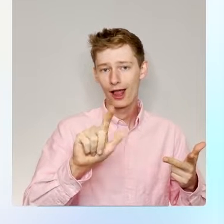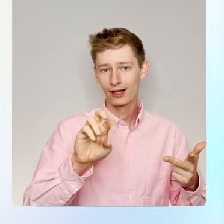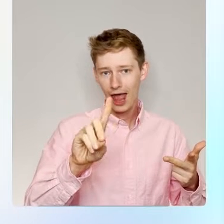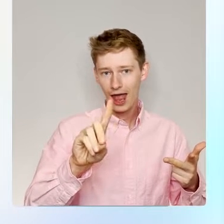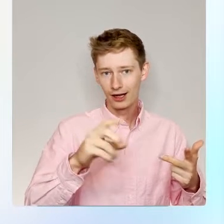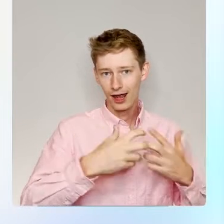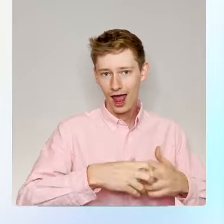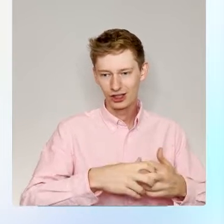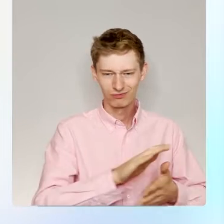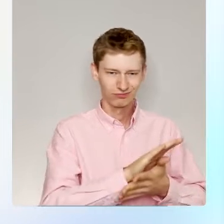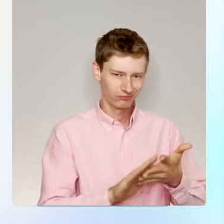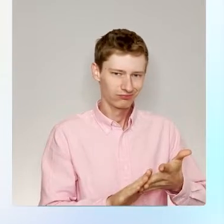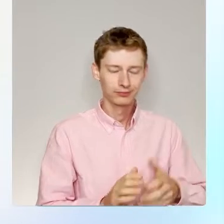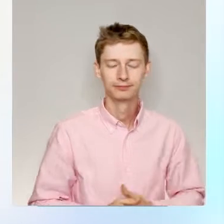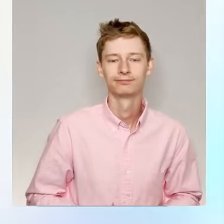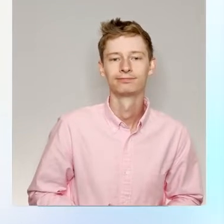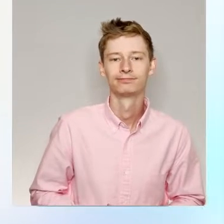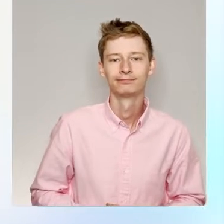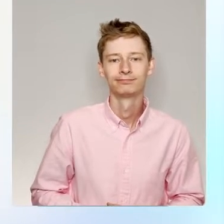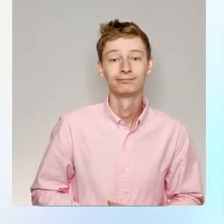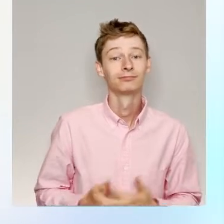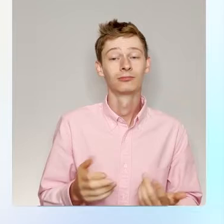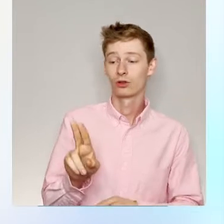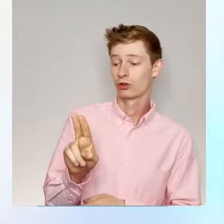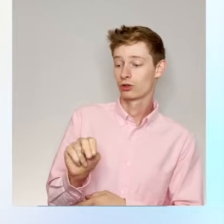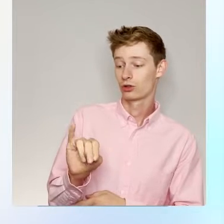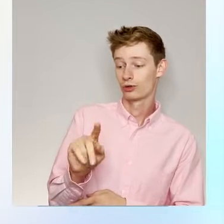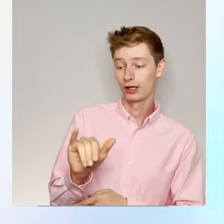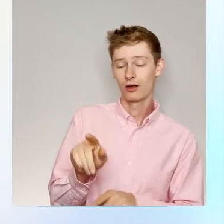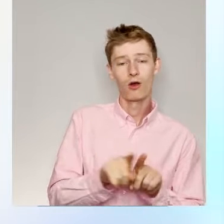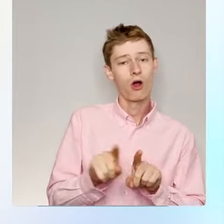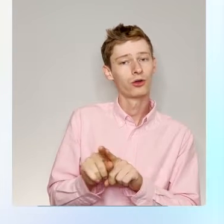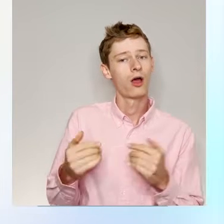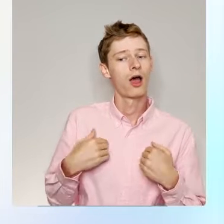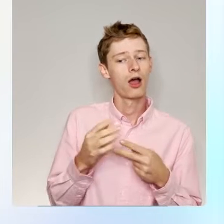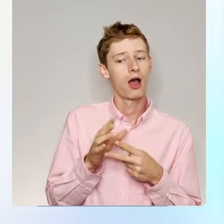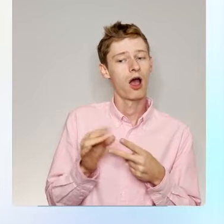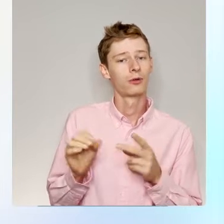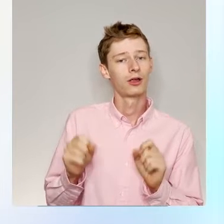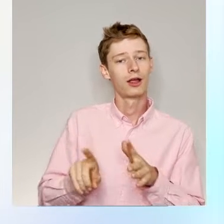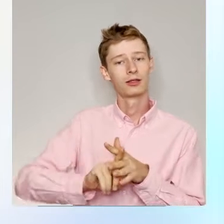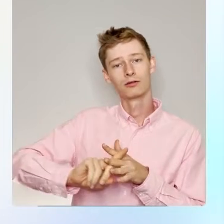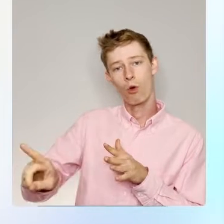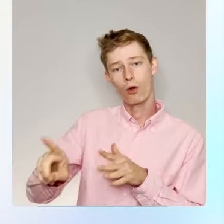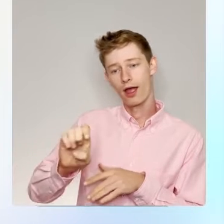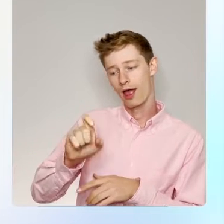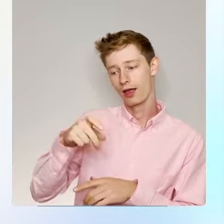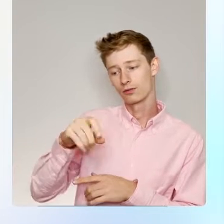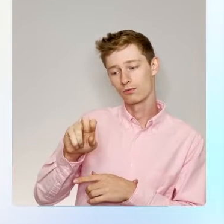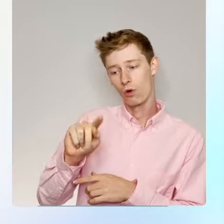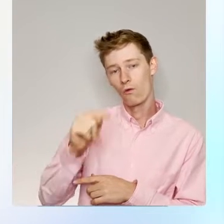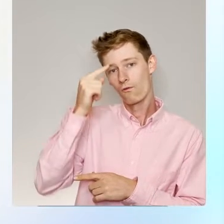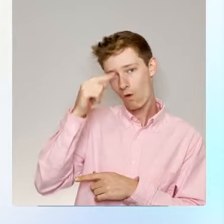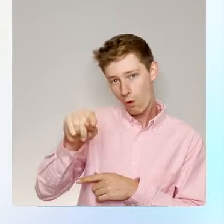Unity also has an option to export a project for WebXR, which is a good way to get existing content from Unity onto the web.